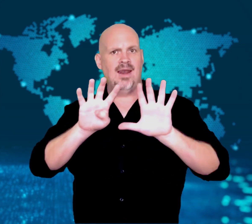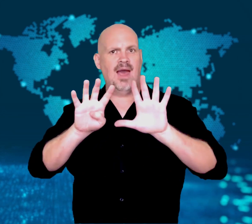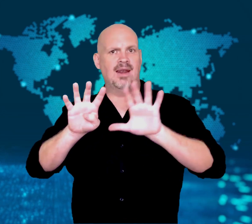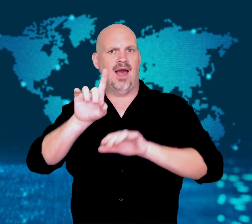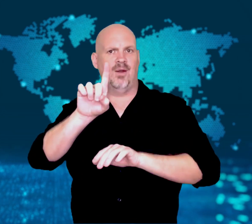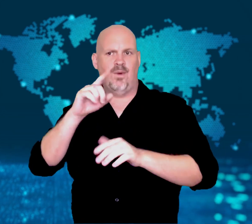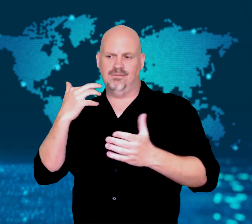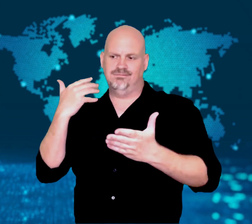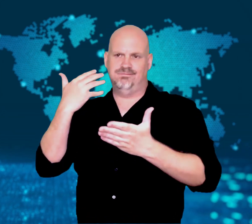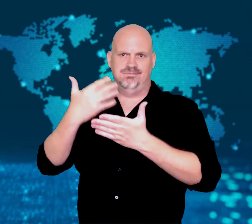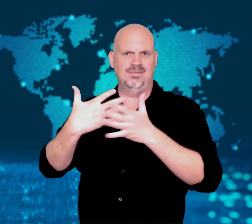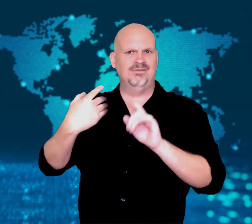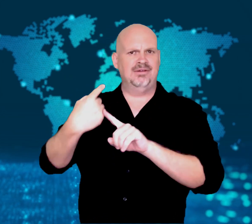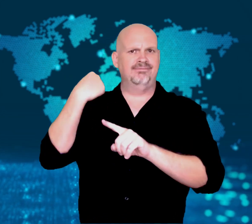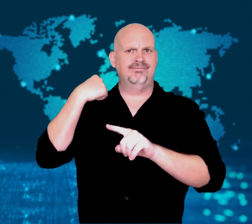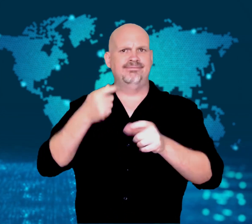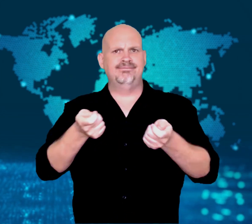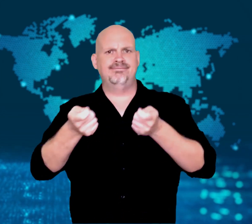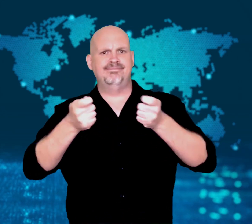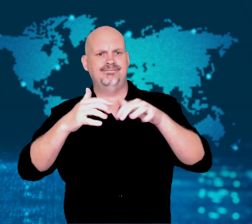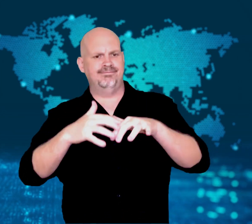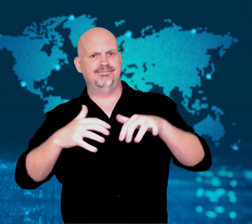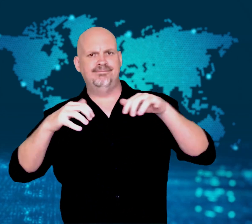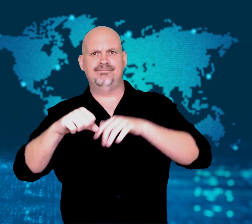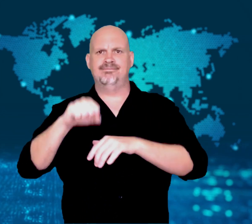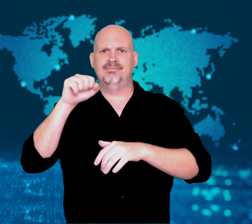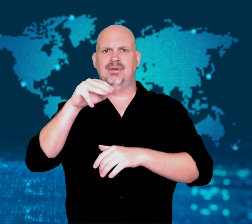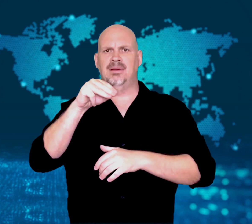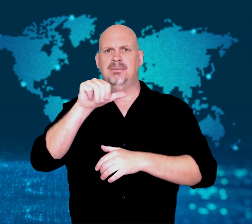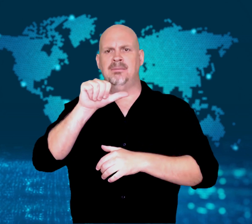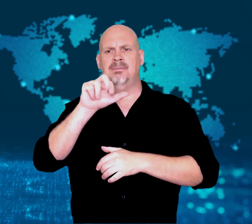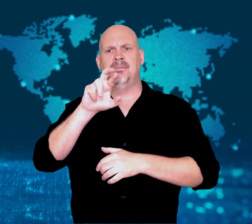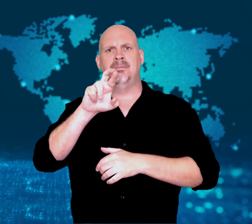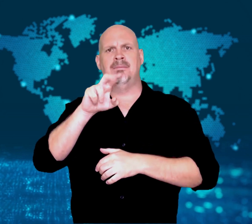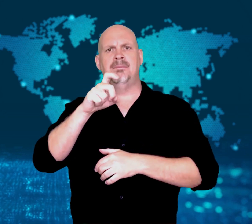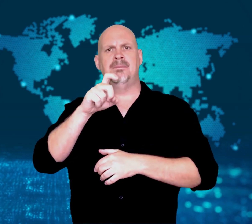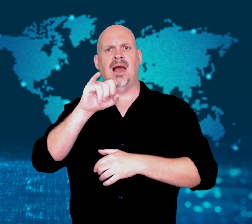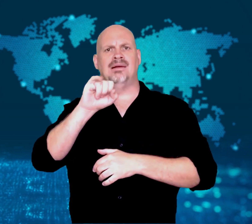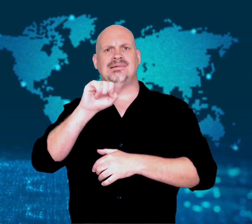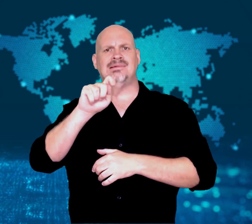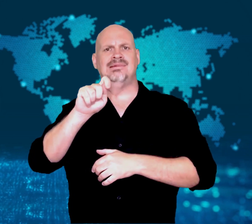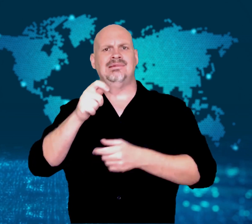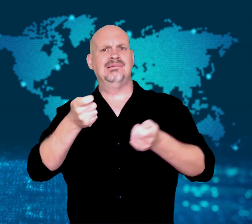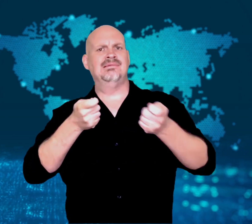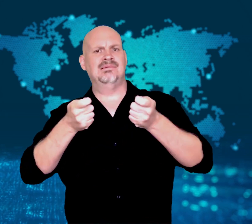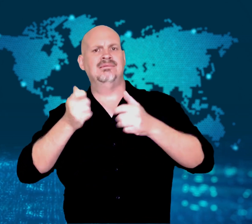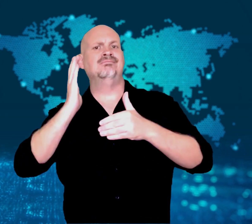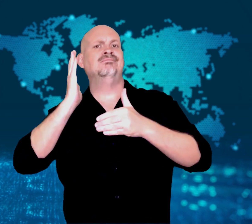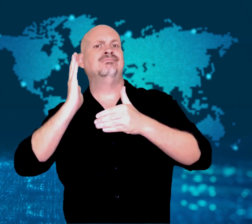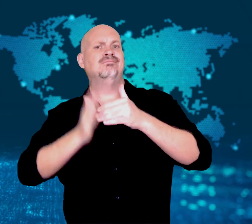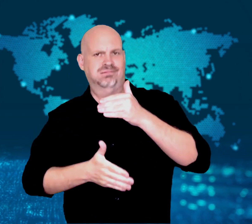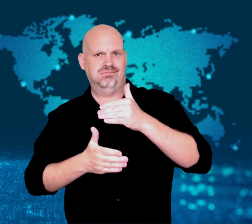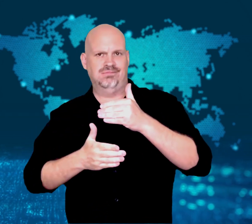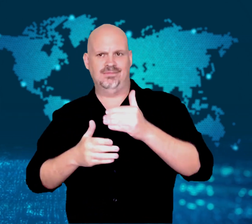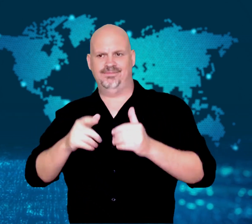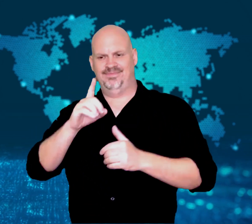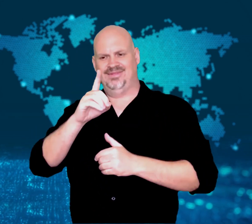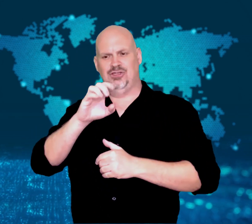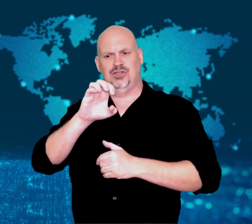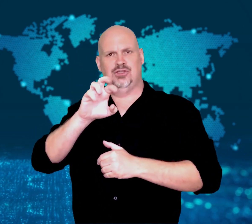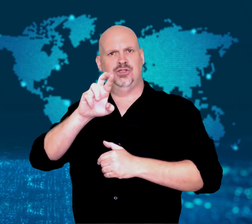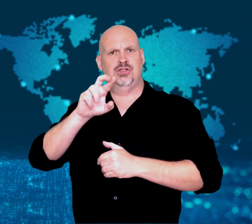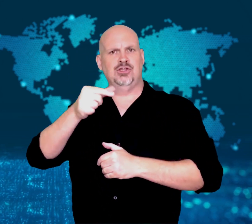This year, tens of thousands of people were attending Eid prayers